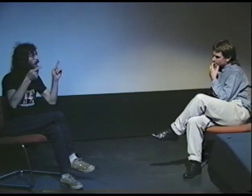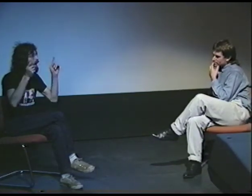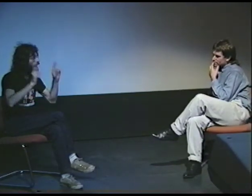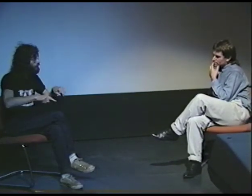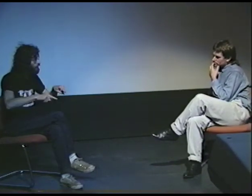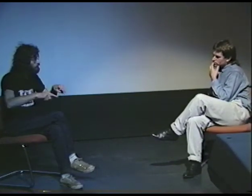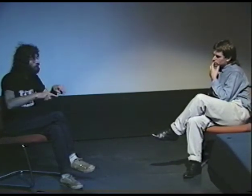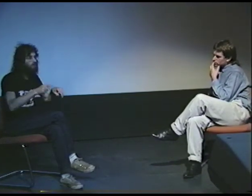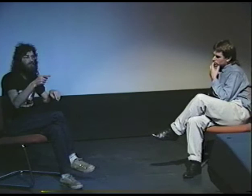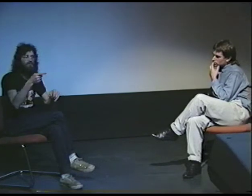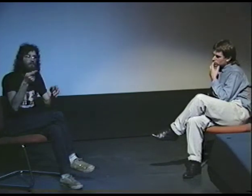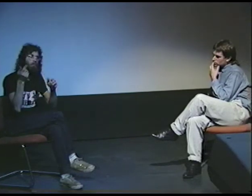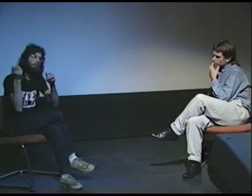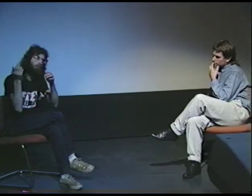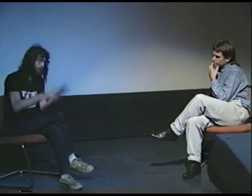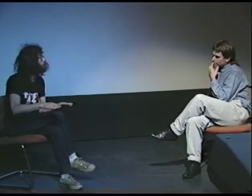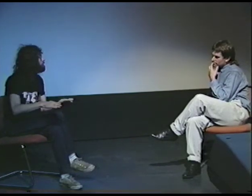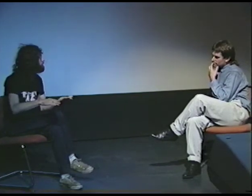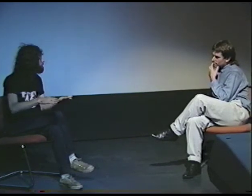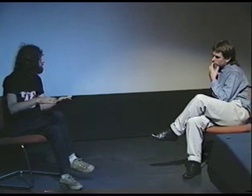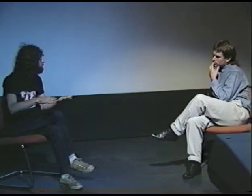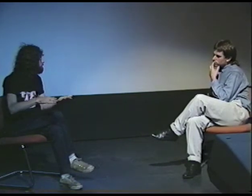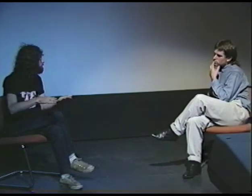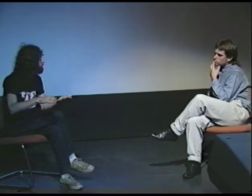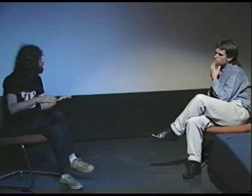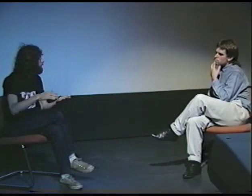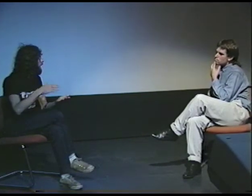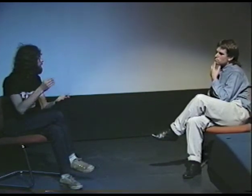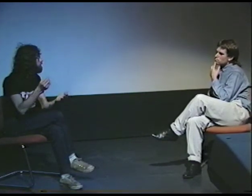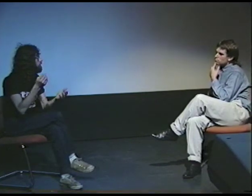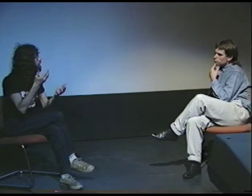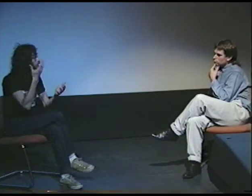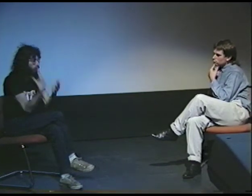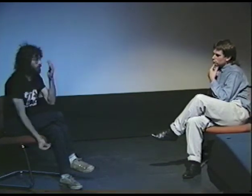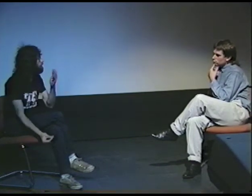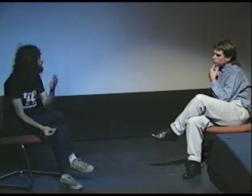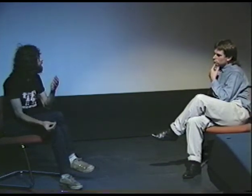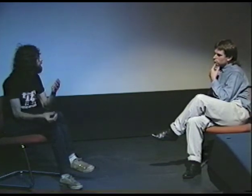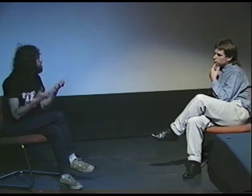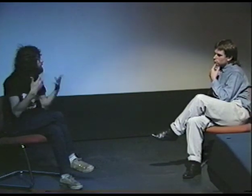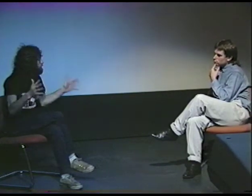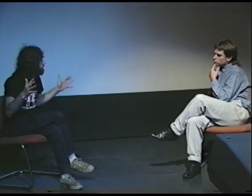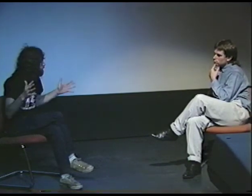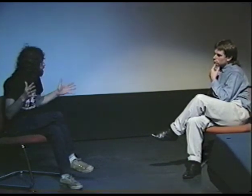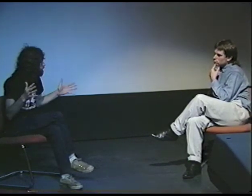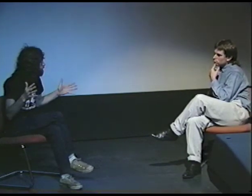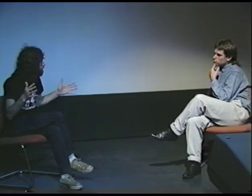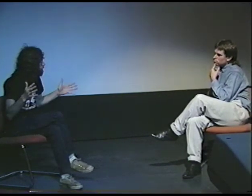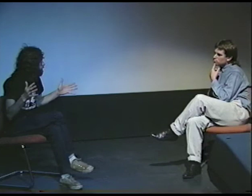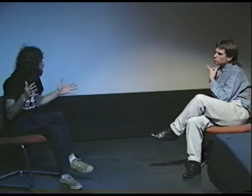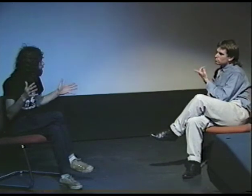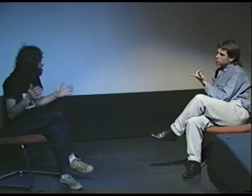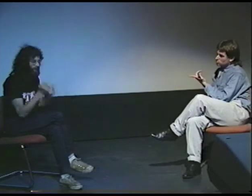And getting together and then just someone just